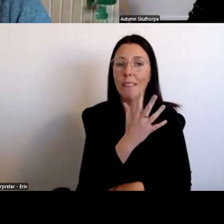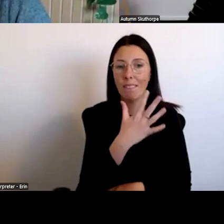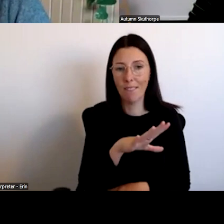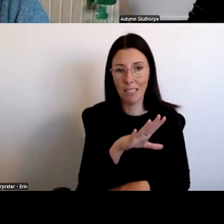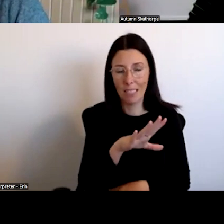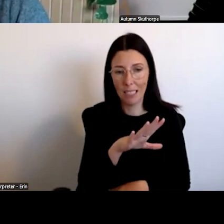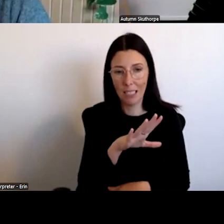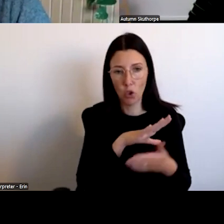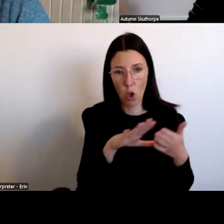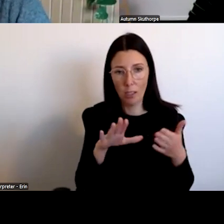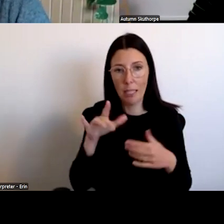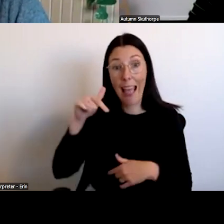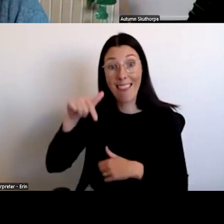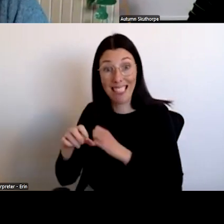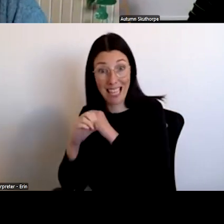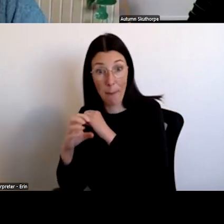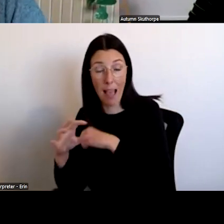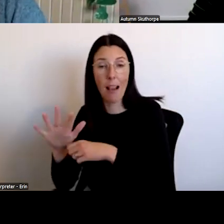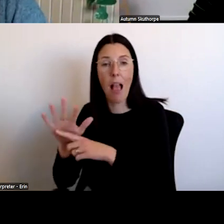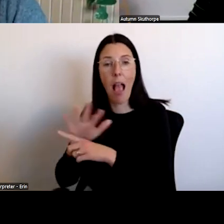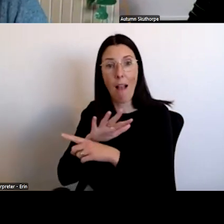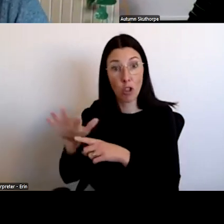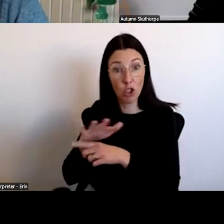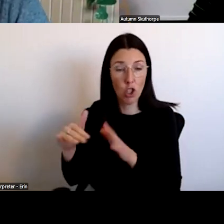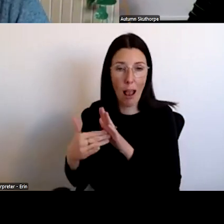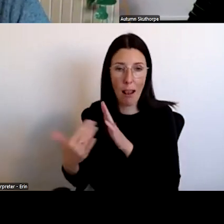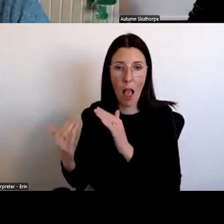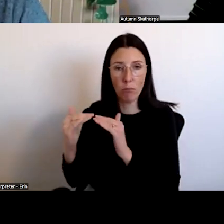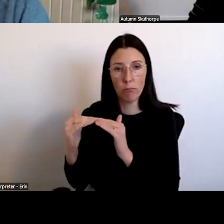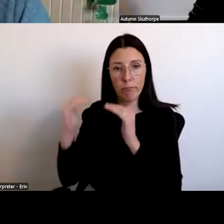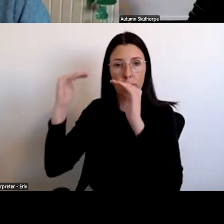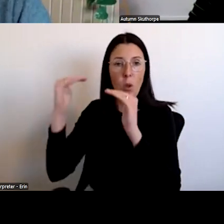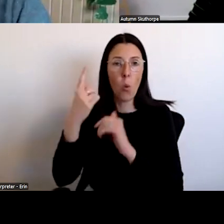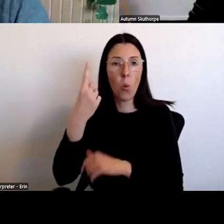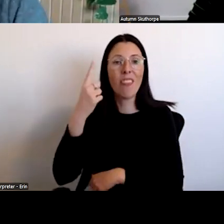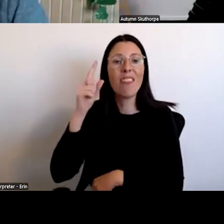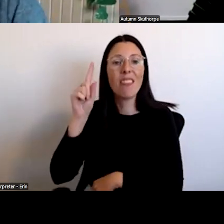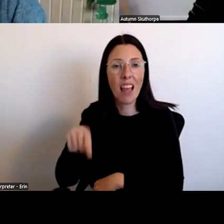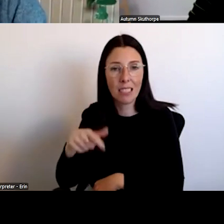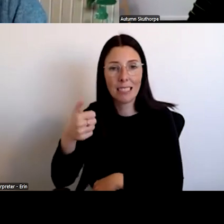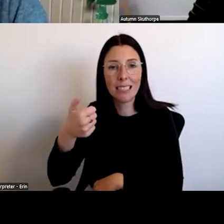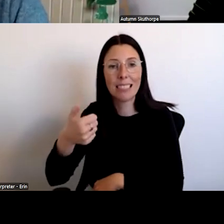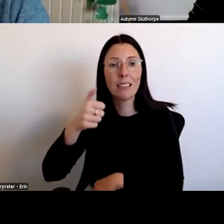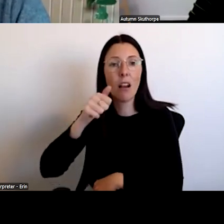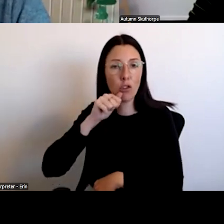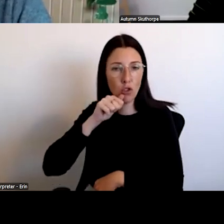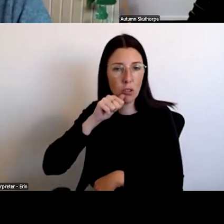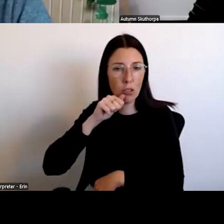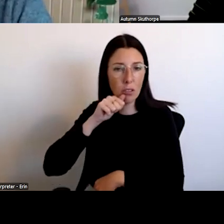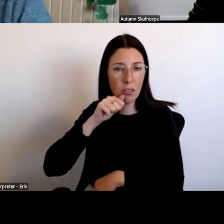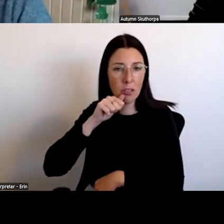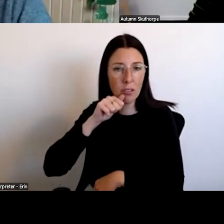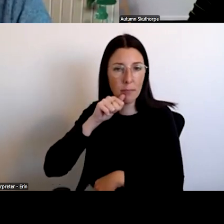that average has now risen to $1600. That reflects the stronger donor confidence,